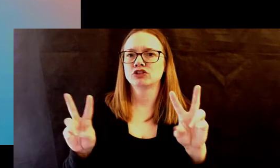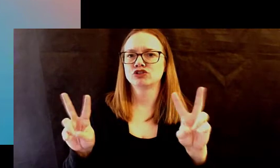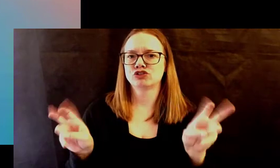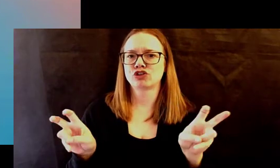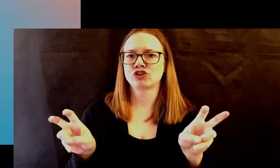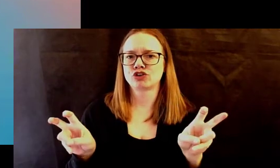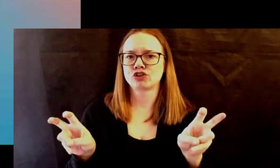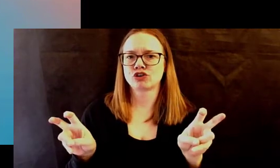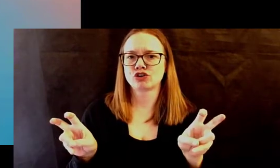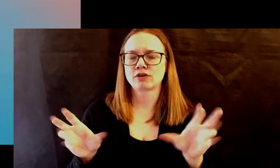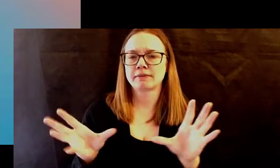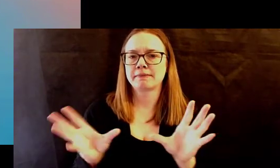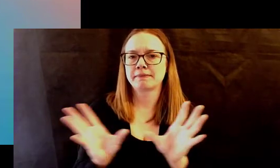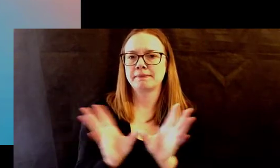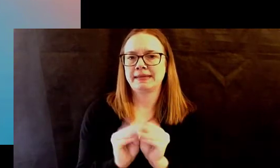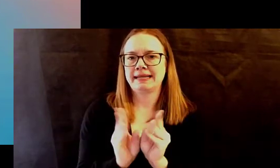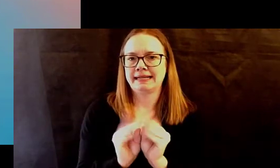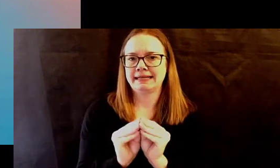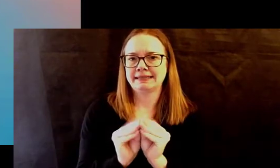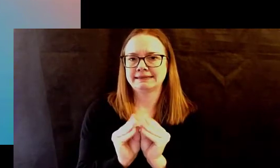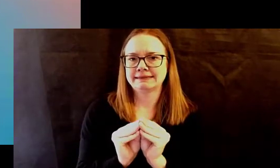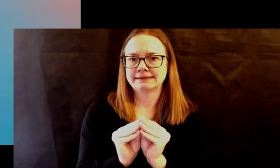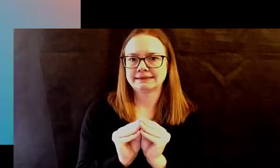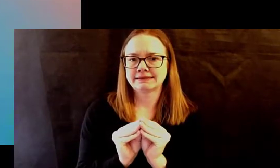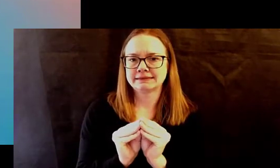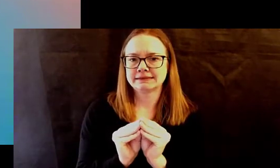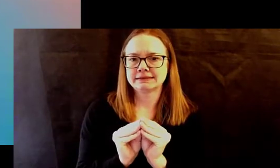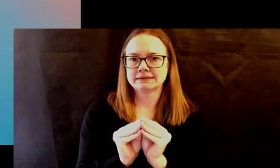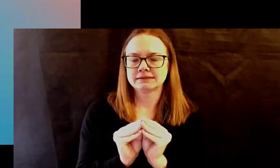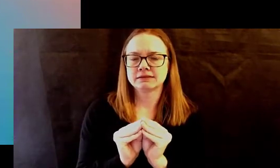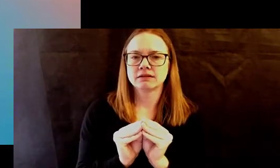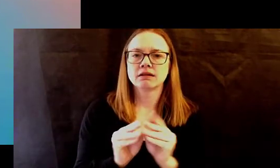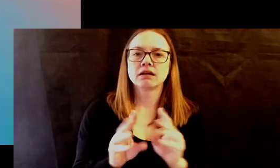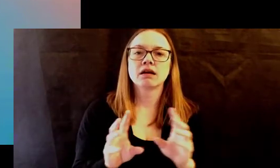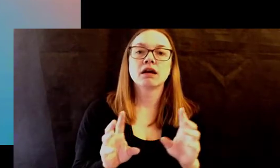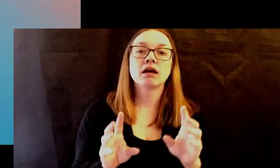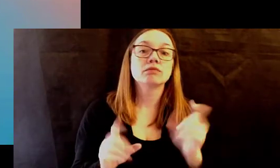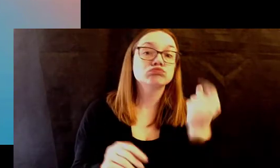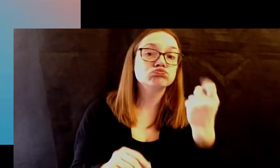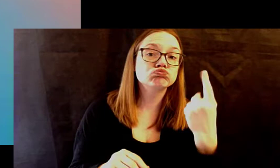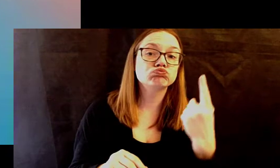of these would be of a different nature. For example, when the legislature